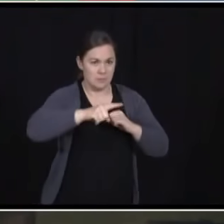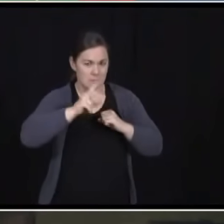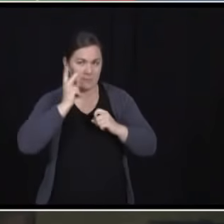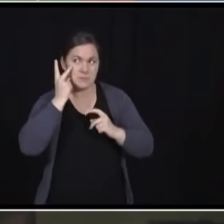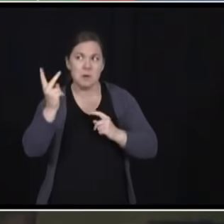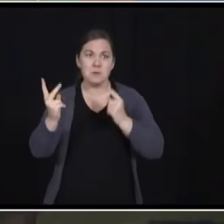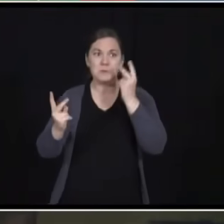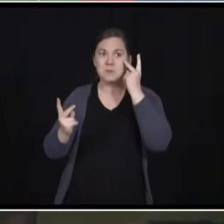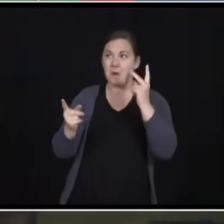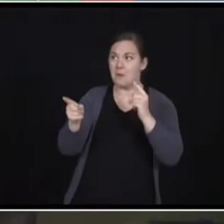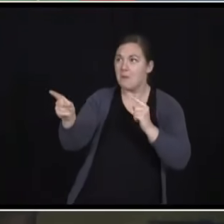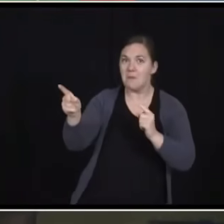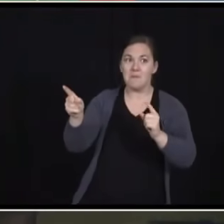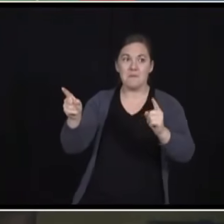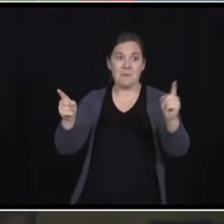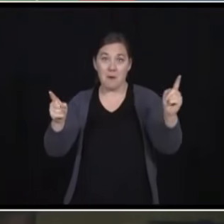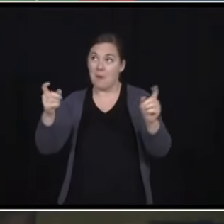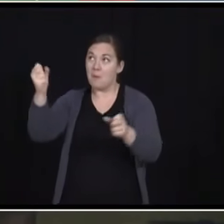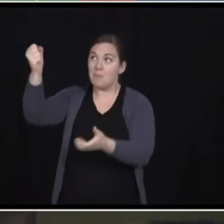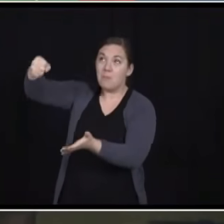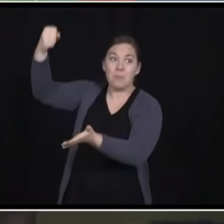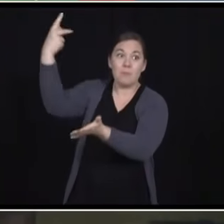of us.